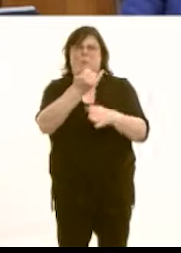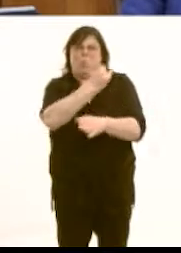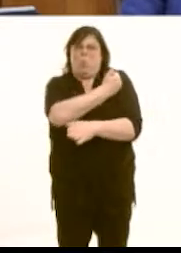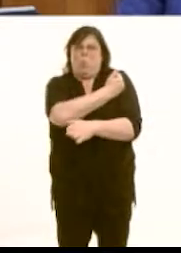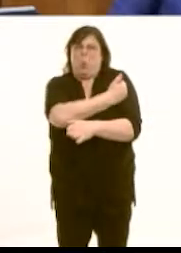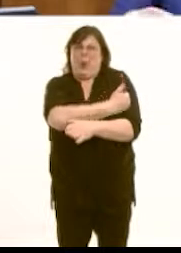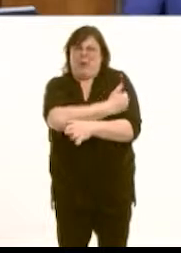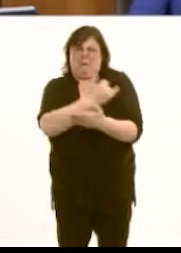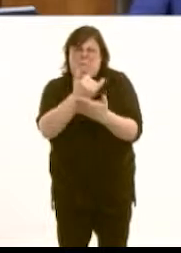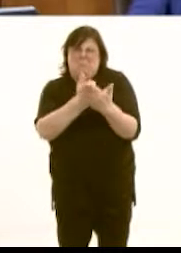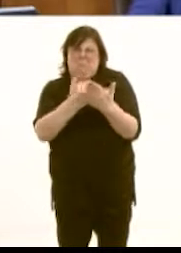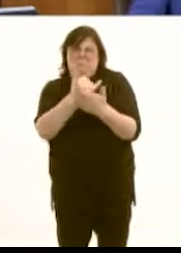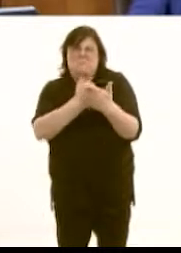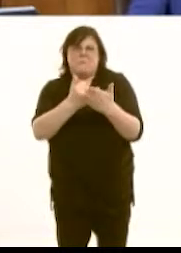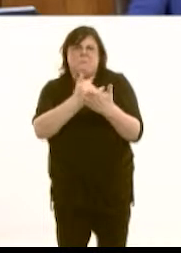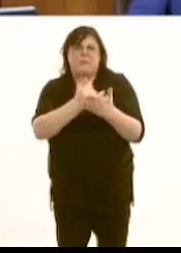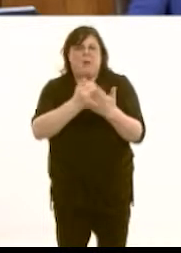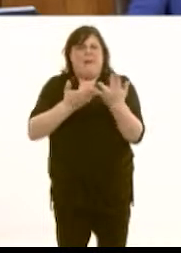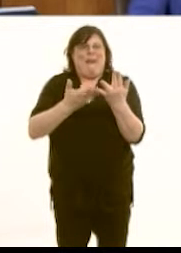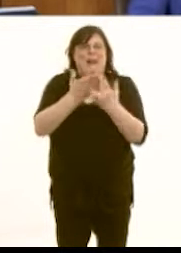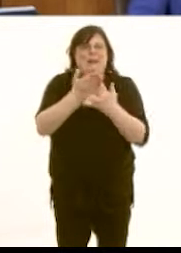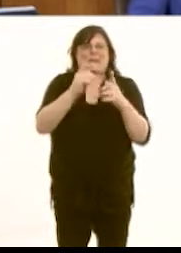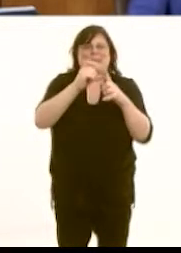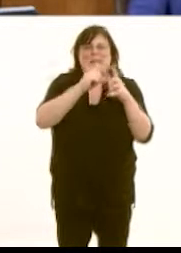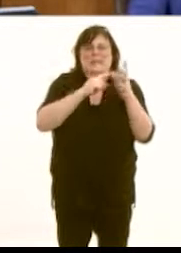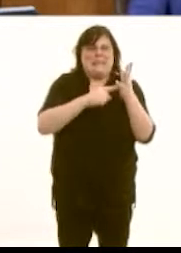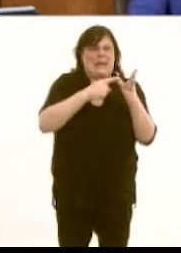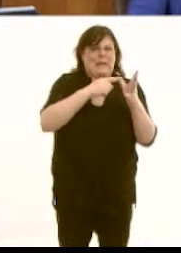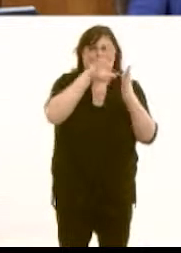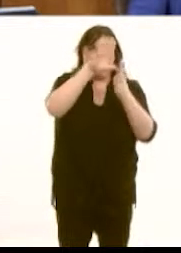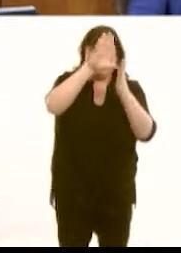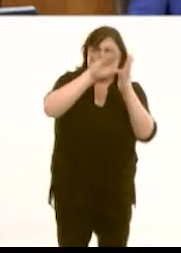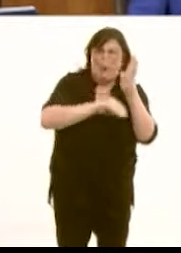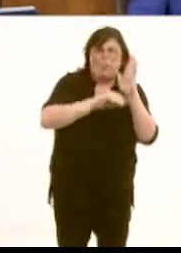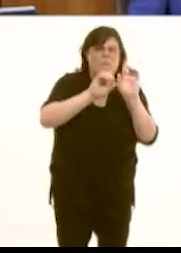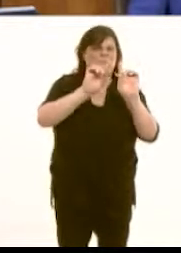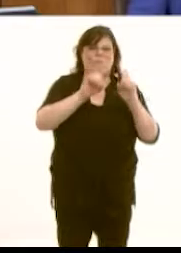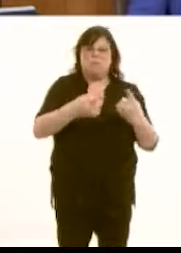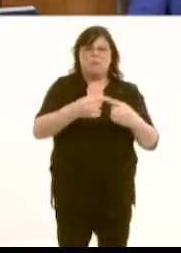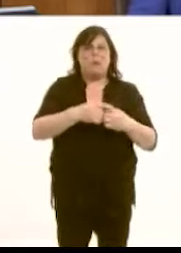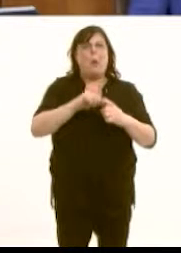So, maeín bosibl i wneud galwad ffÙn, ond nid ywín bosibl i ddata gael eu lawrlwytho.